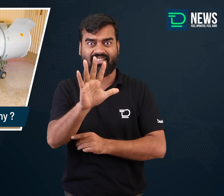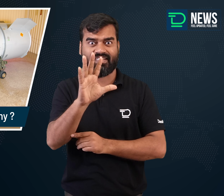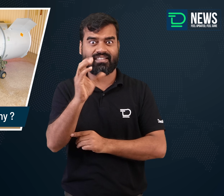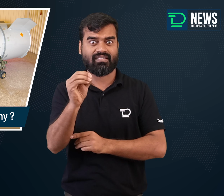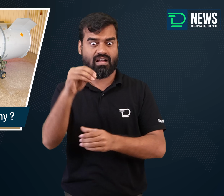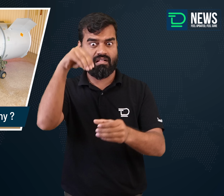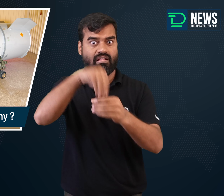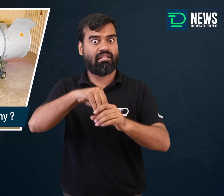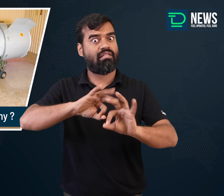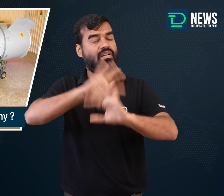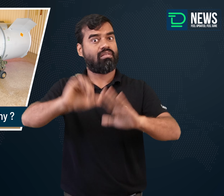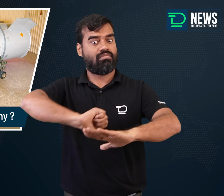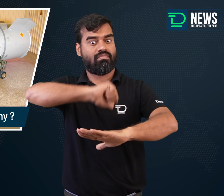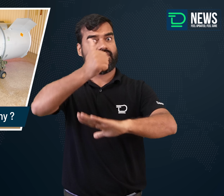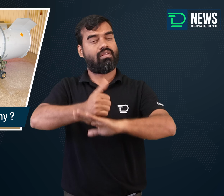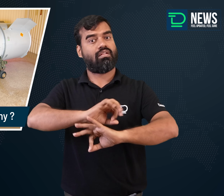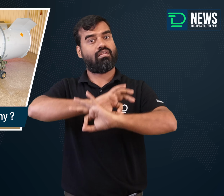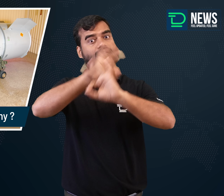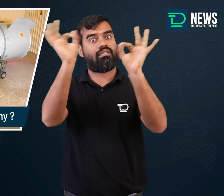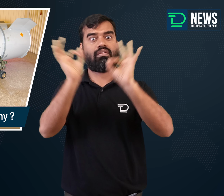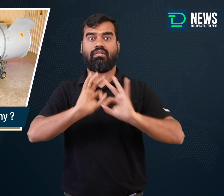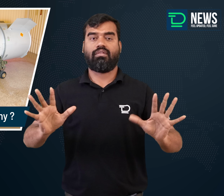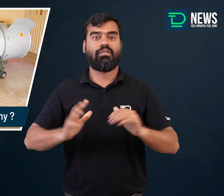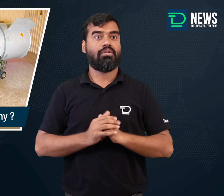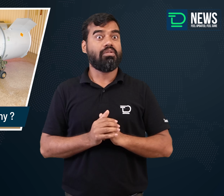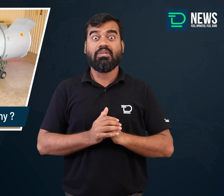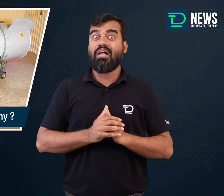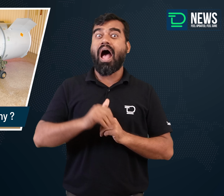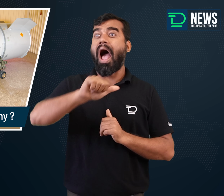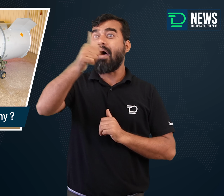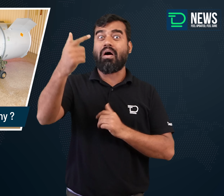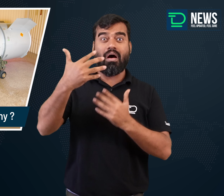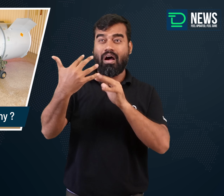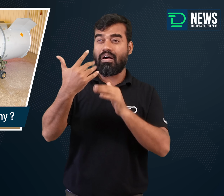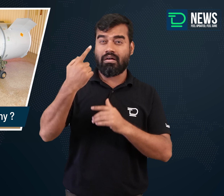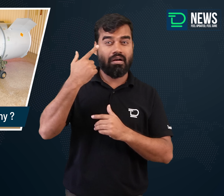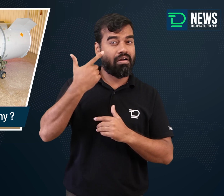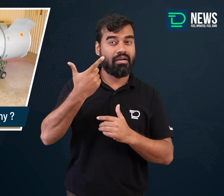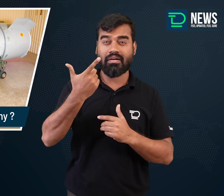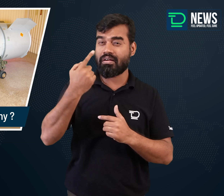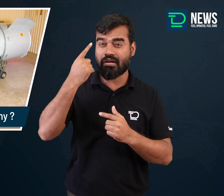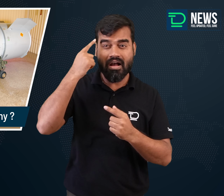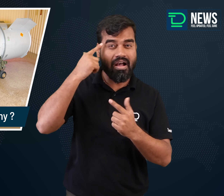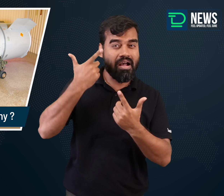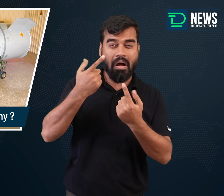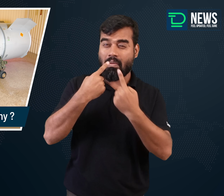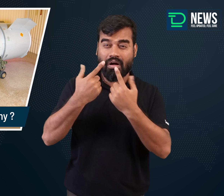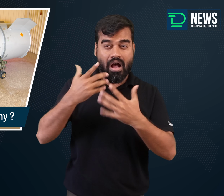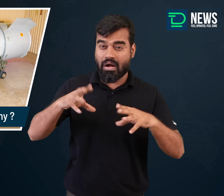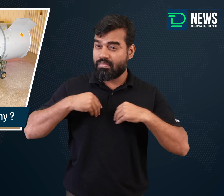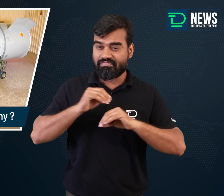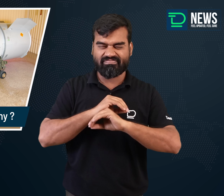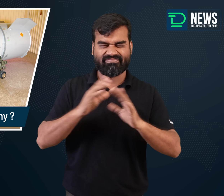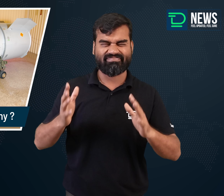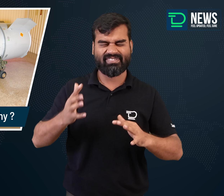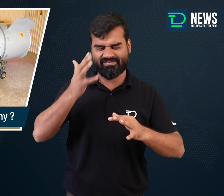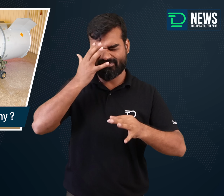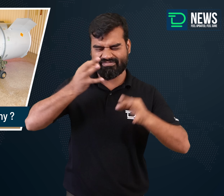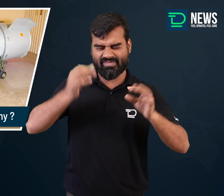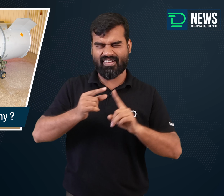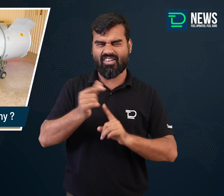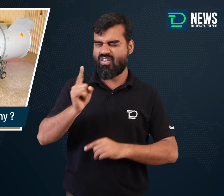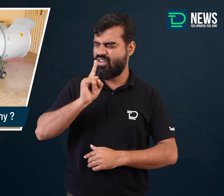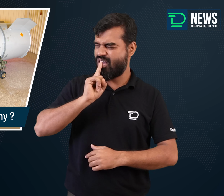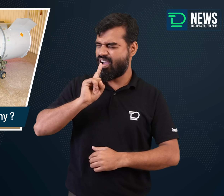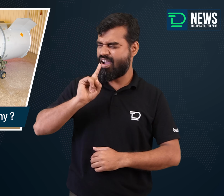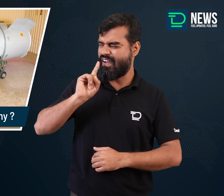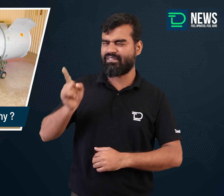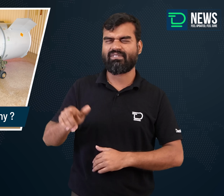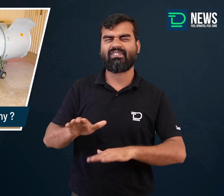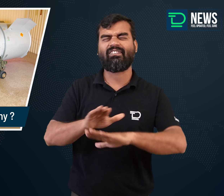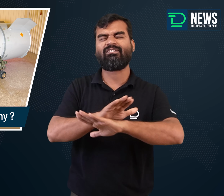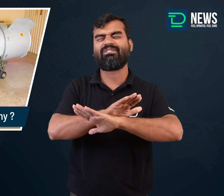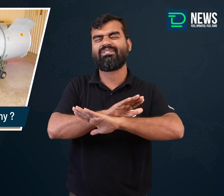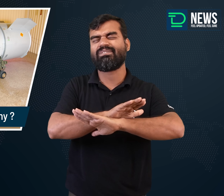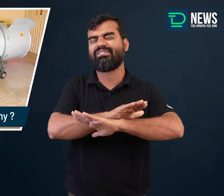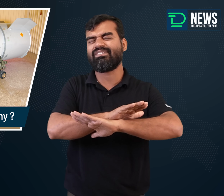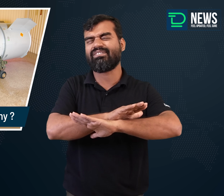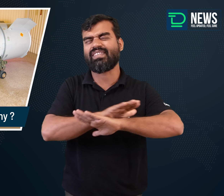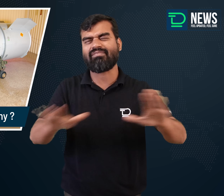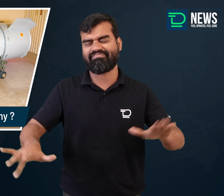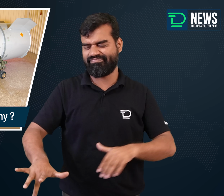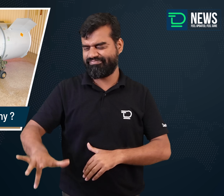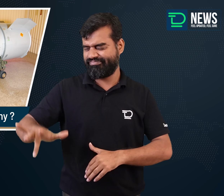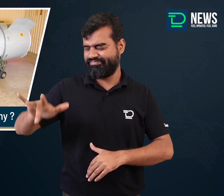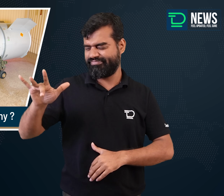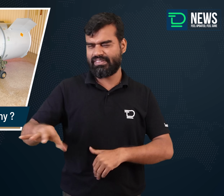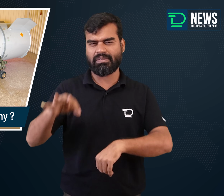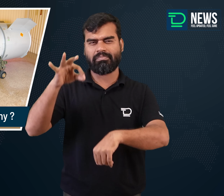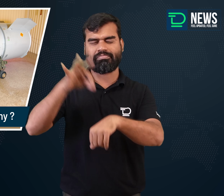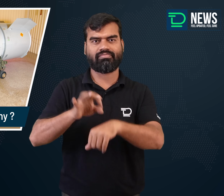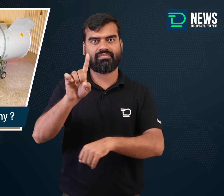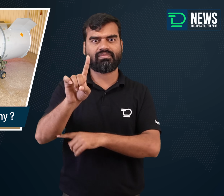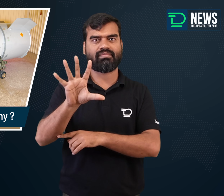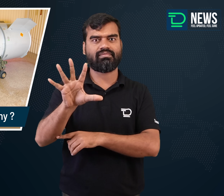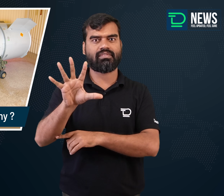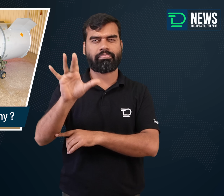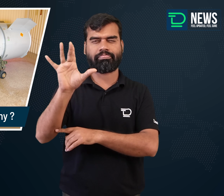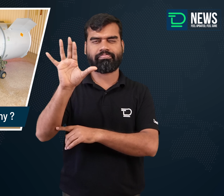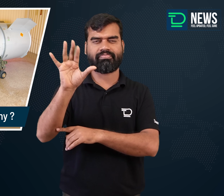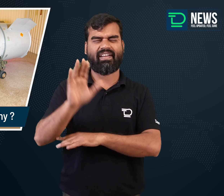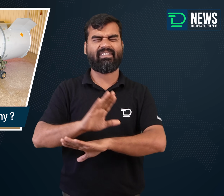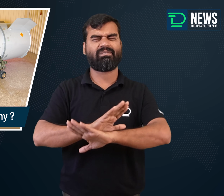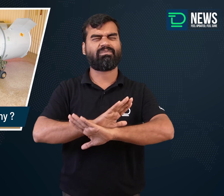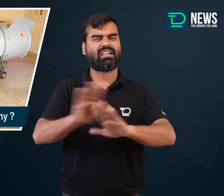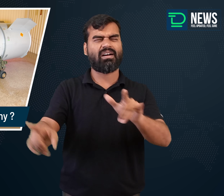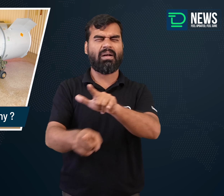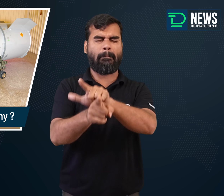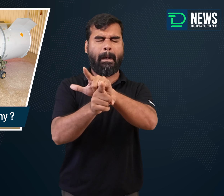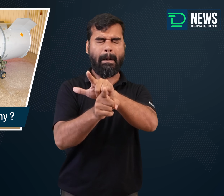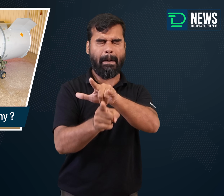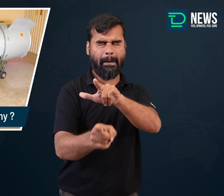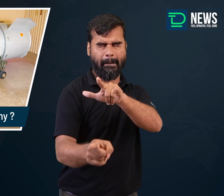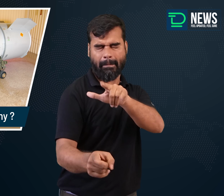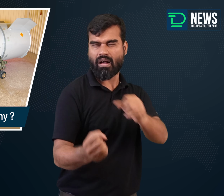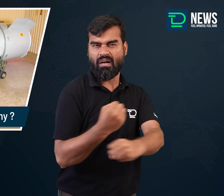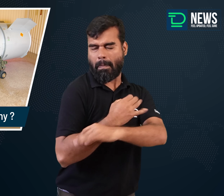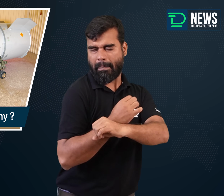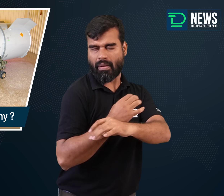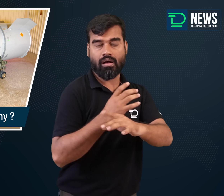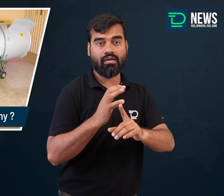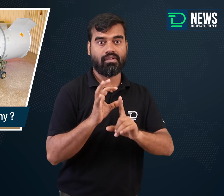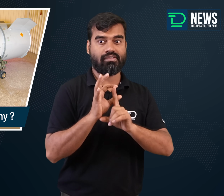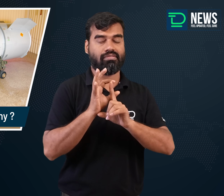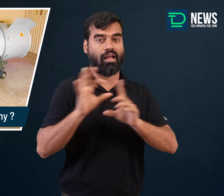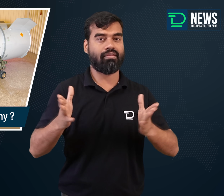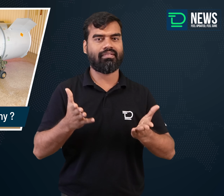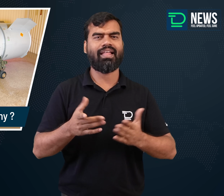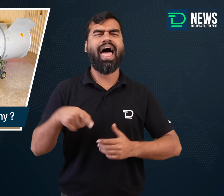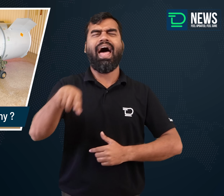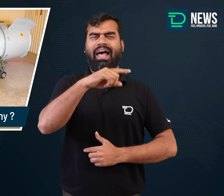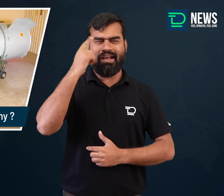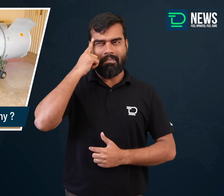within 15 minutes there will be 50 nuclear bombs launched.